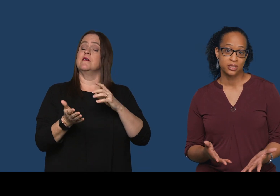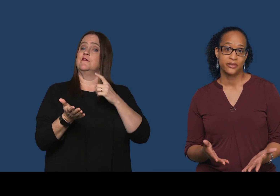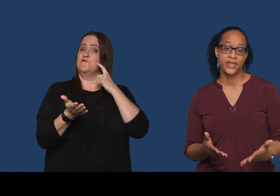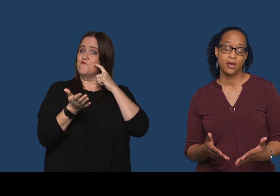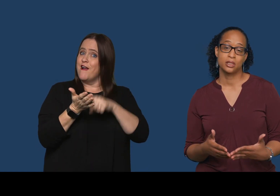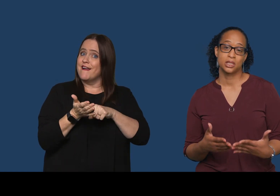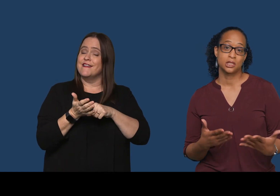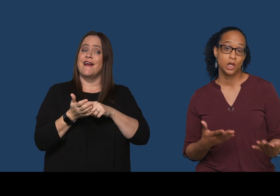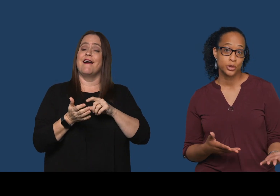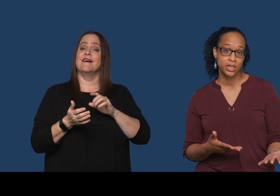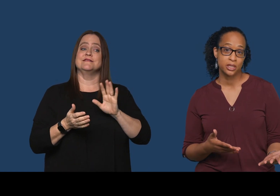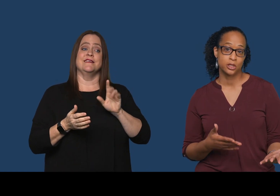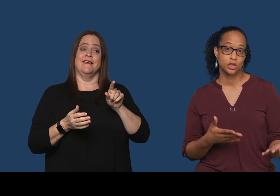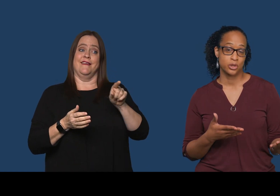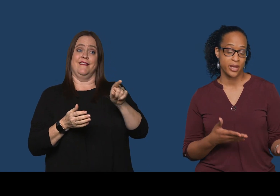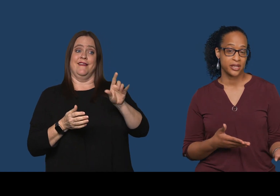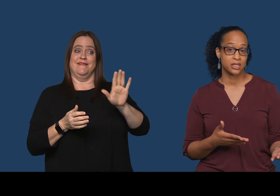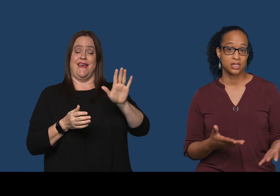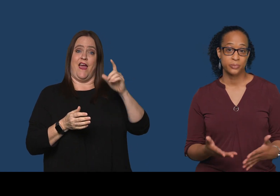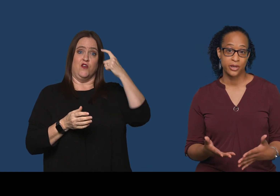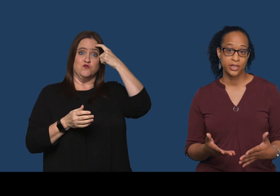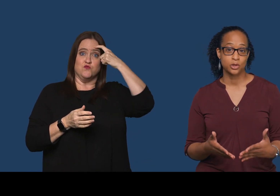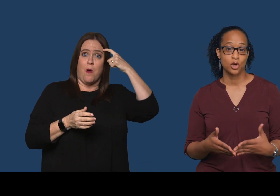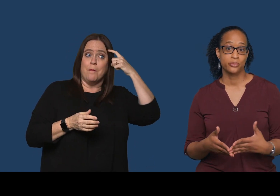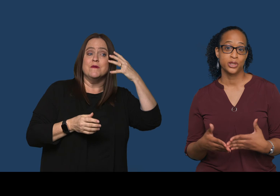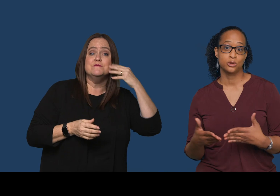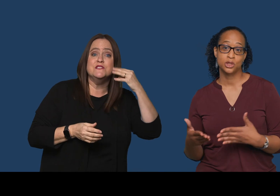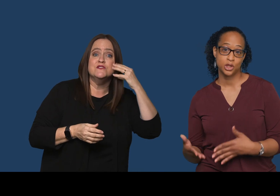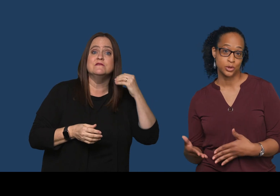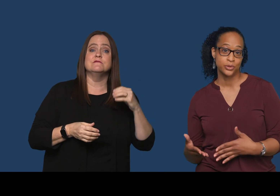that they are disclosing their traumatic experience or abuse to.